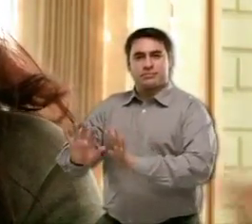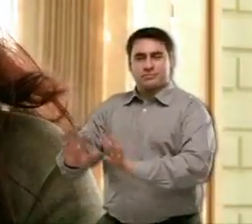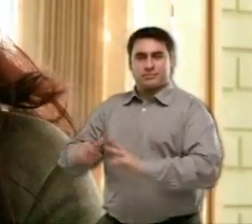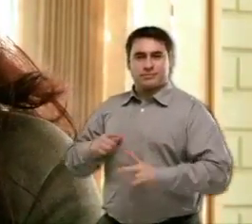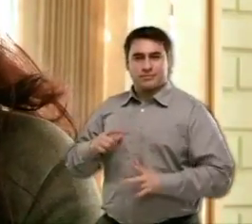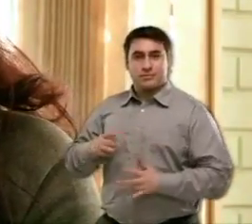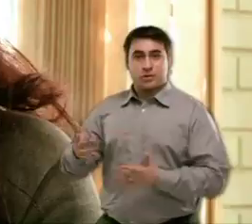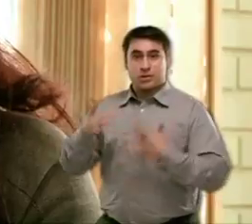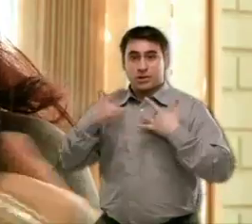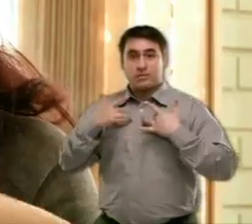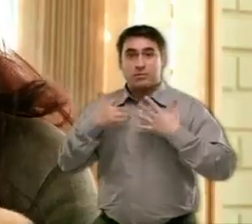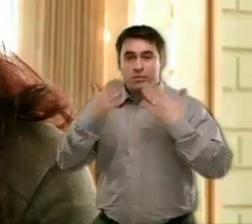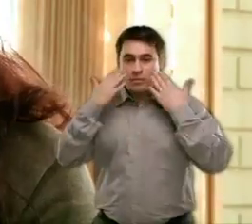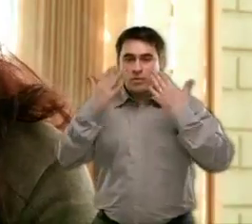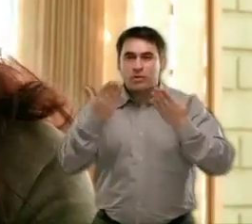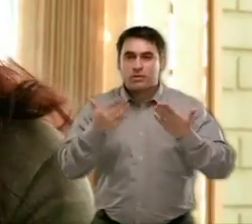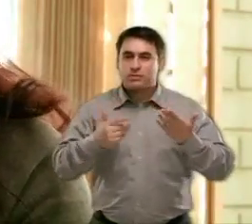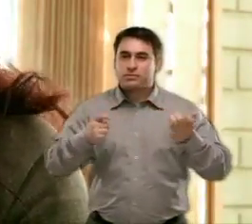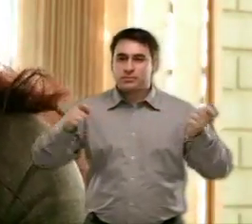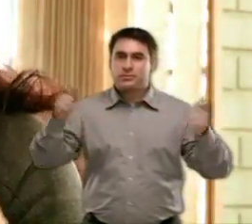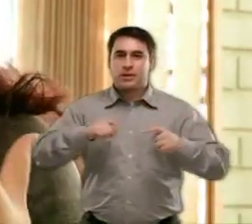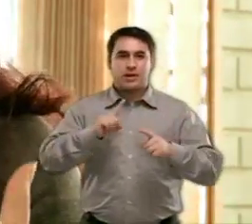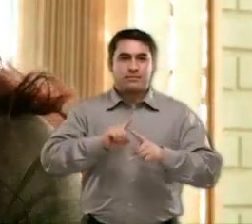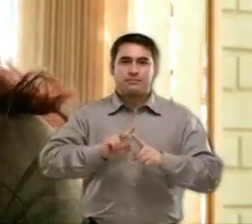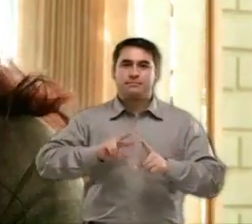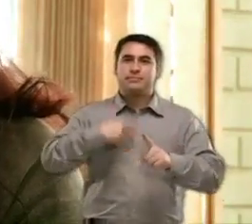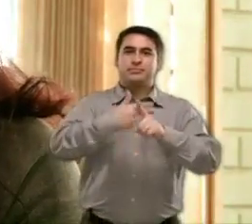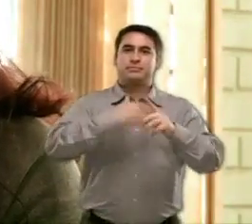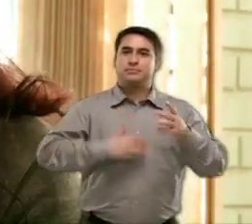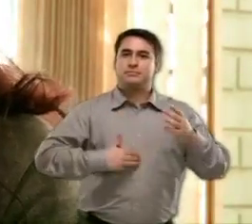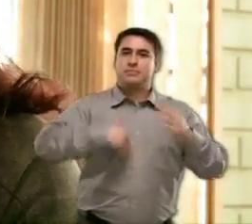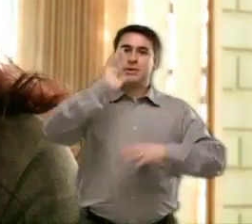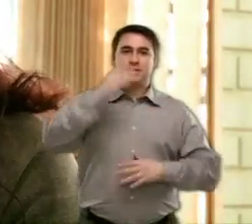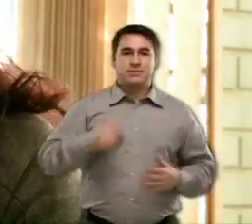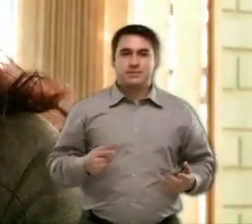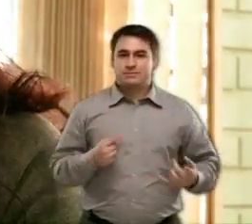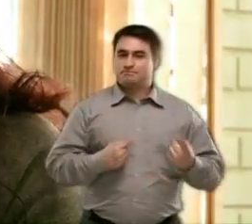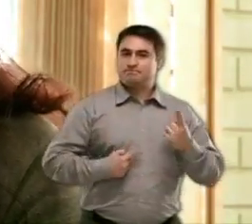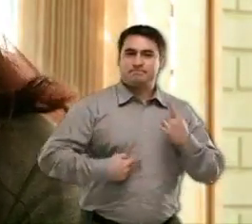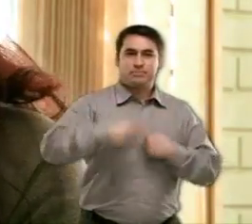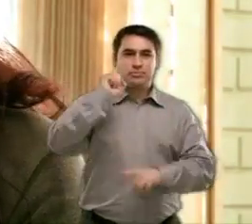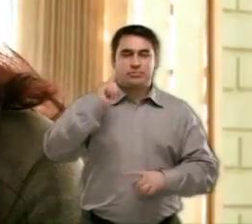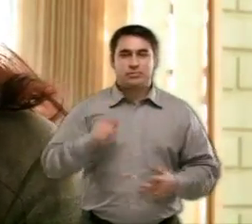where we thought he could get. All of them actually.